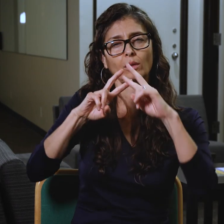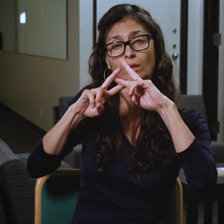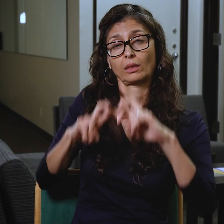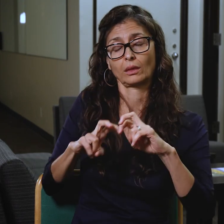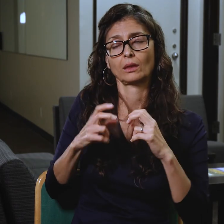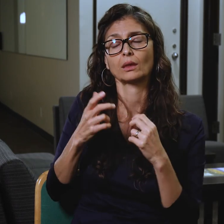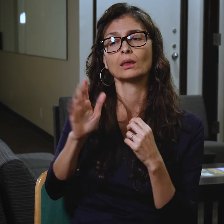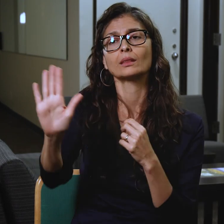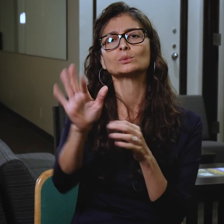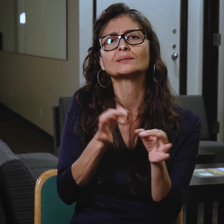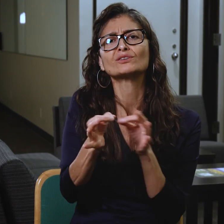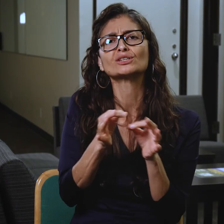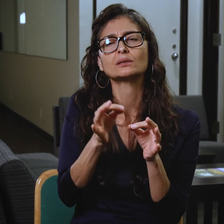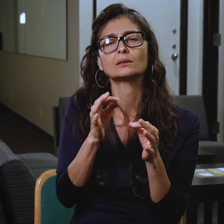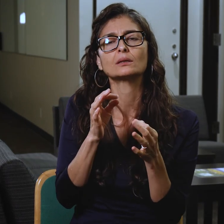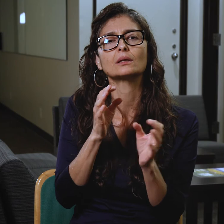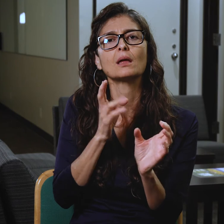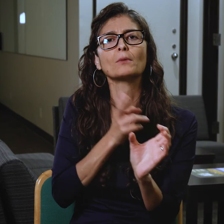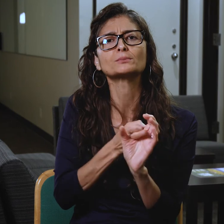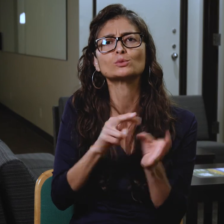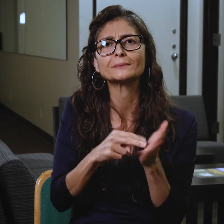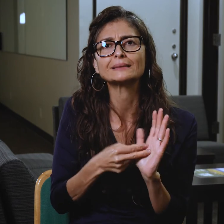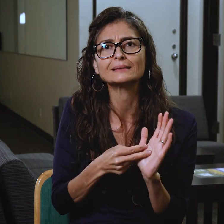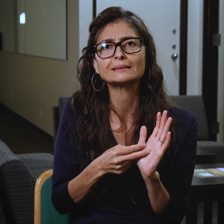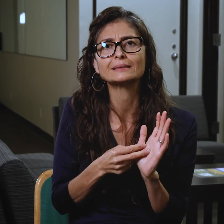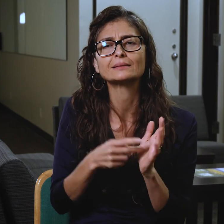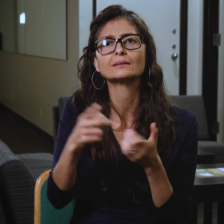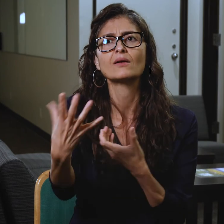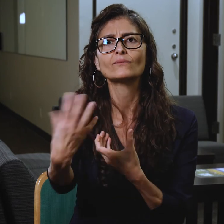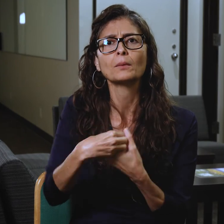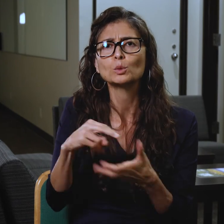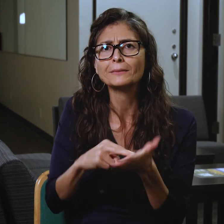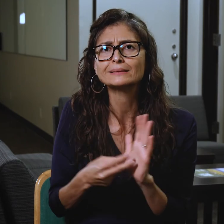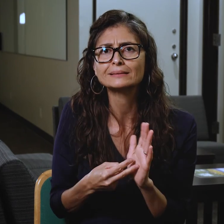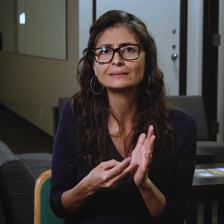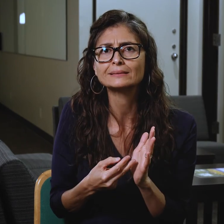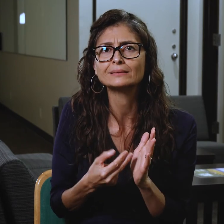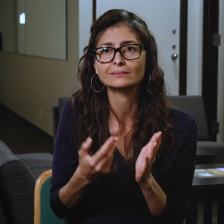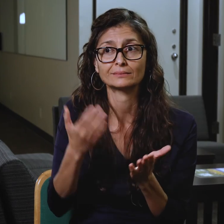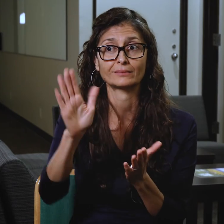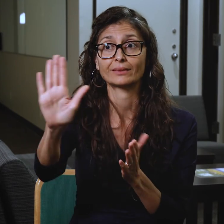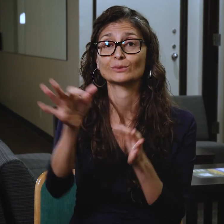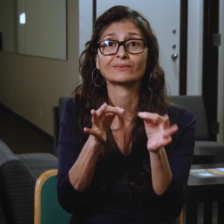We also have to understand our different definitions of participation.